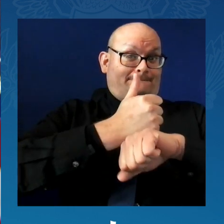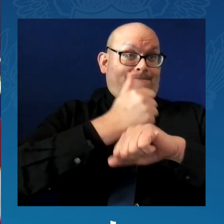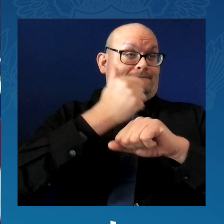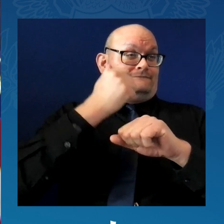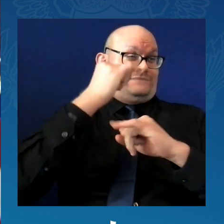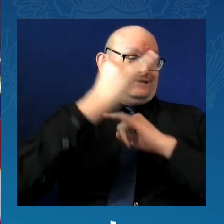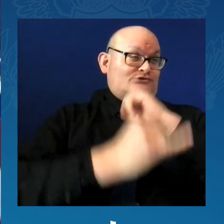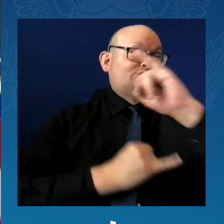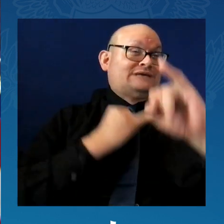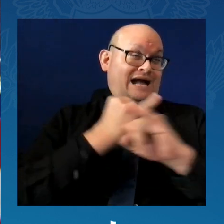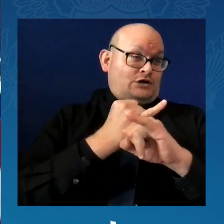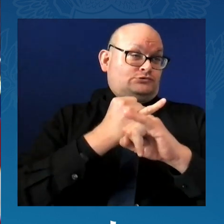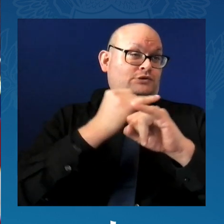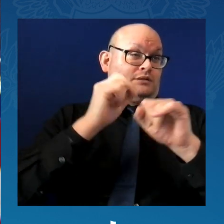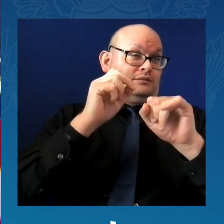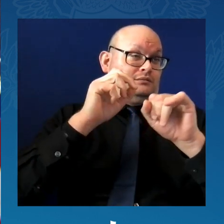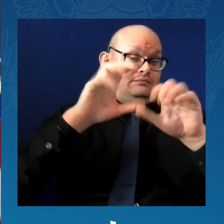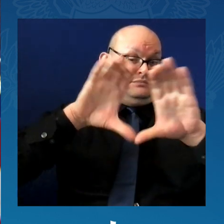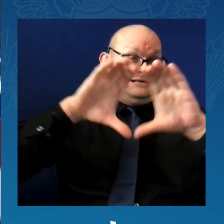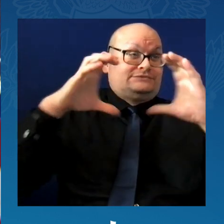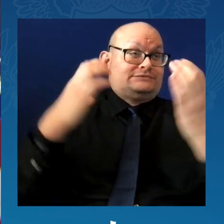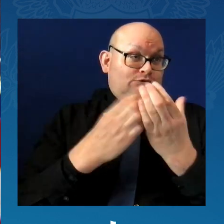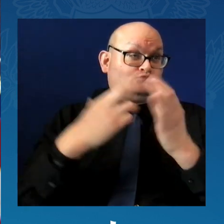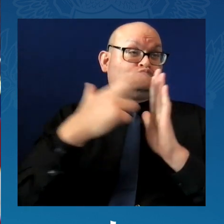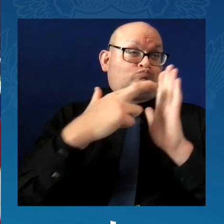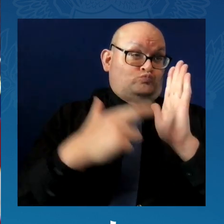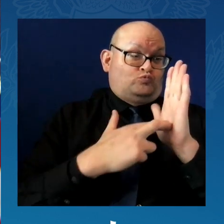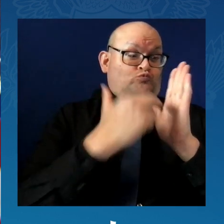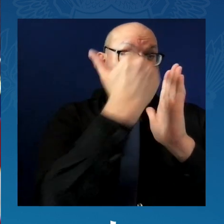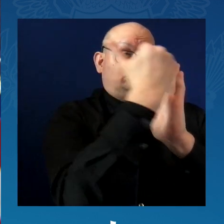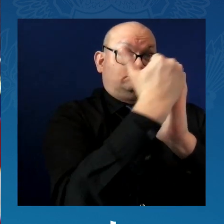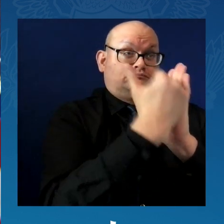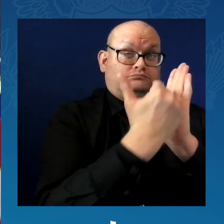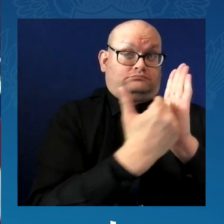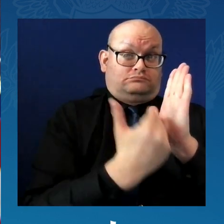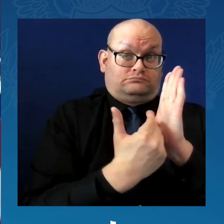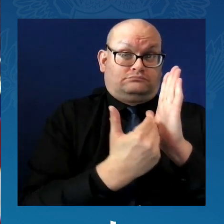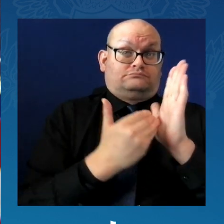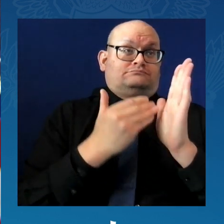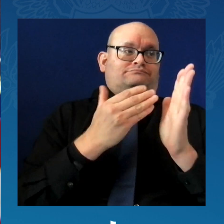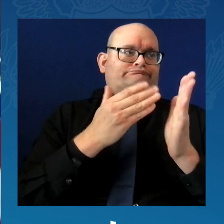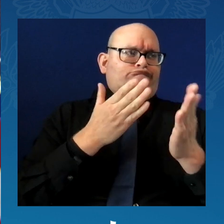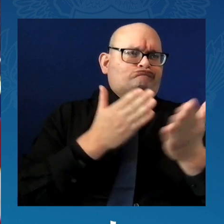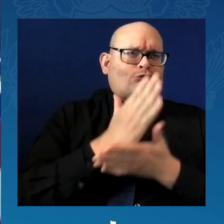to reaffirm the rights of, and demand responsibility from,